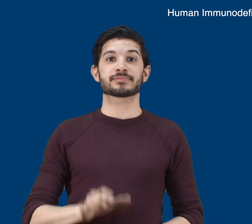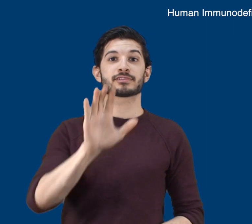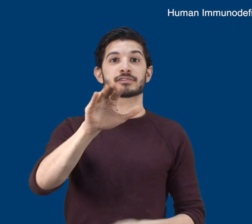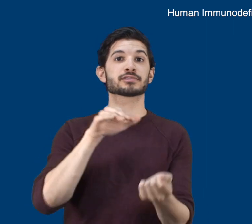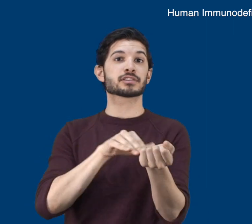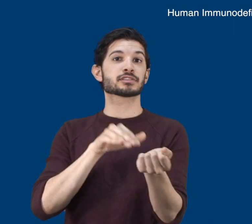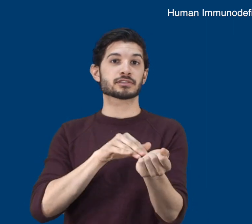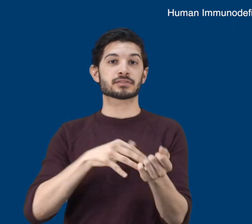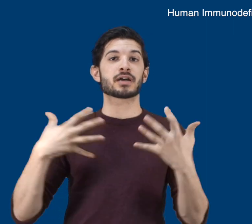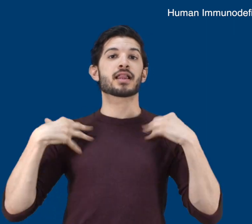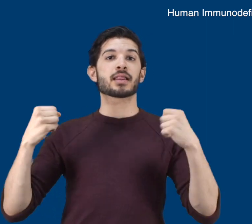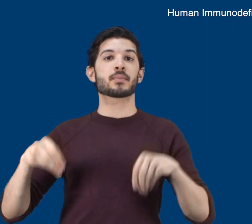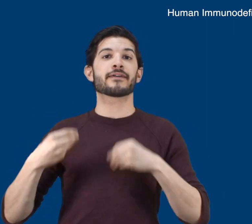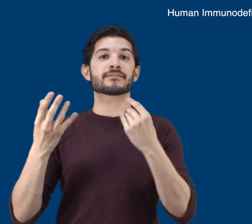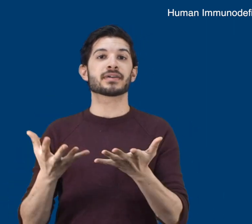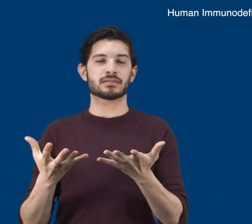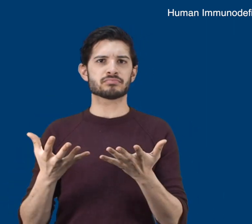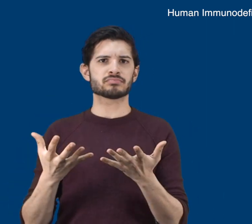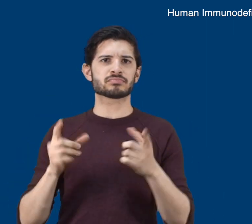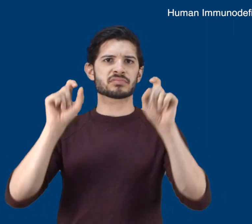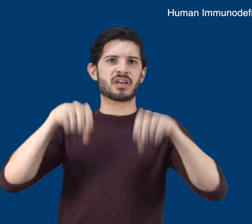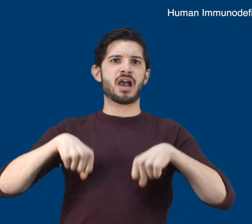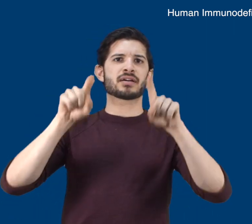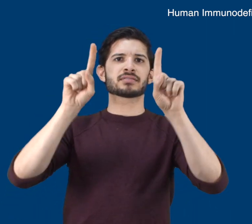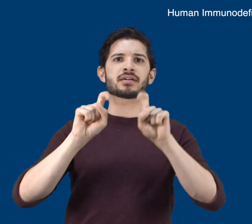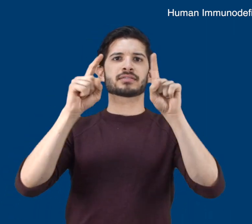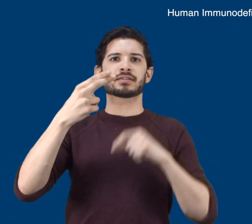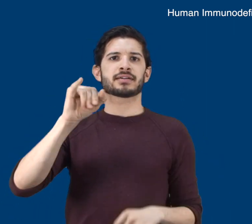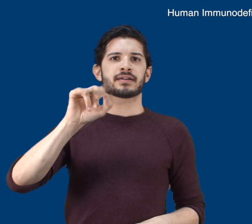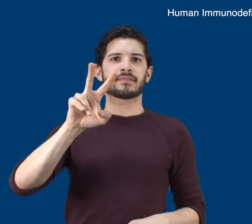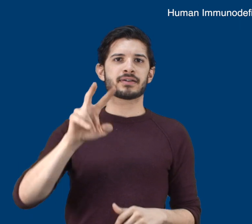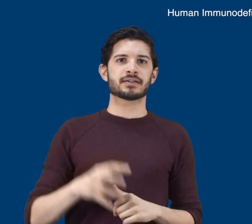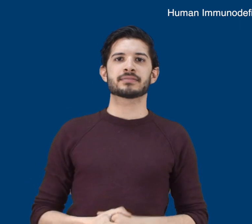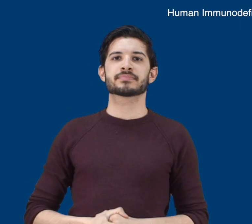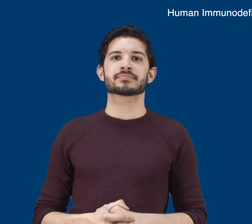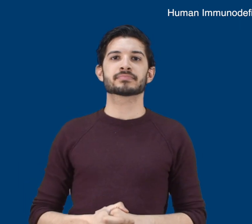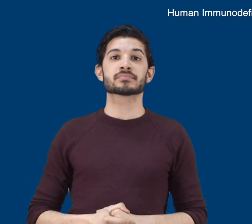You can get tested for HIV by your doctor or healthcare provider